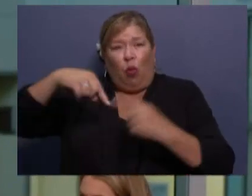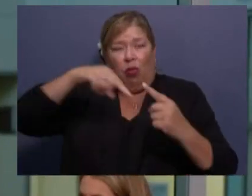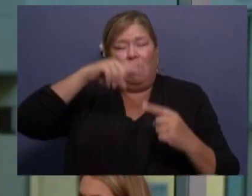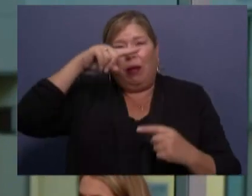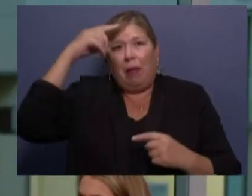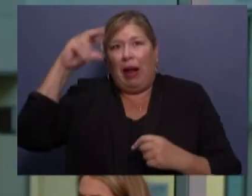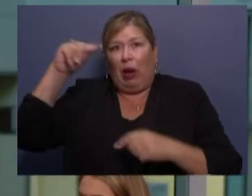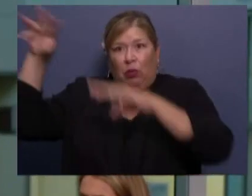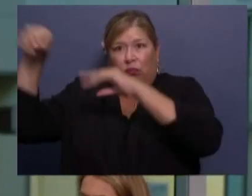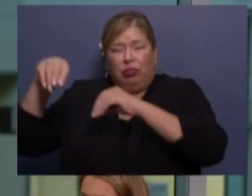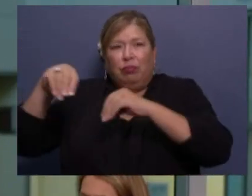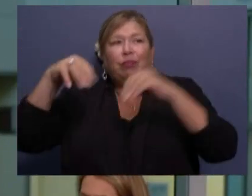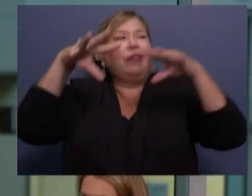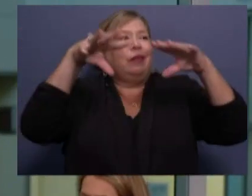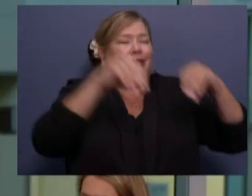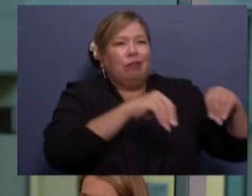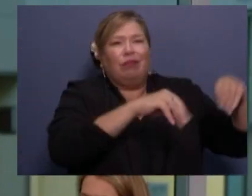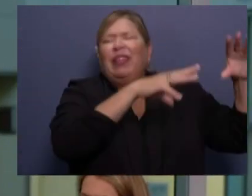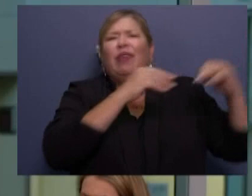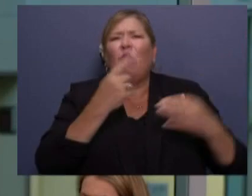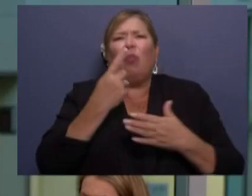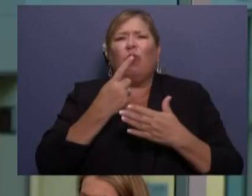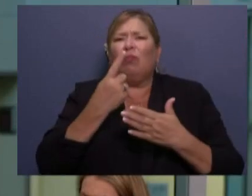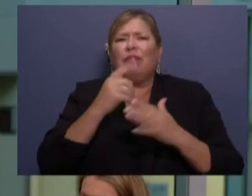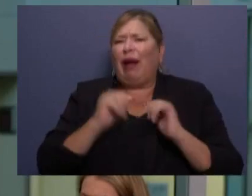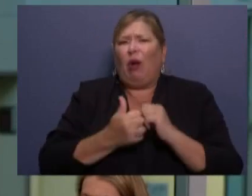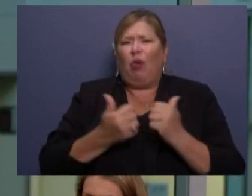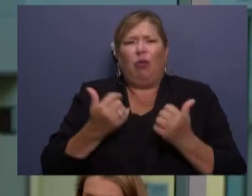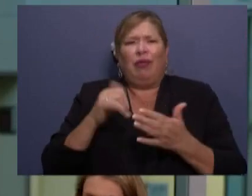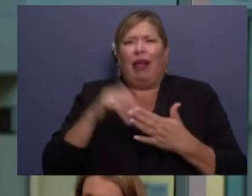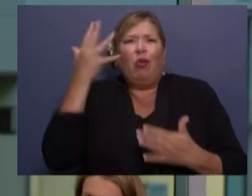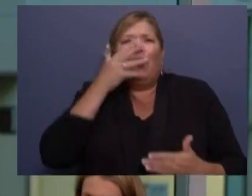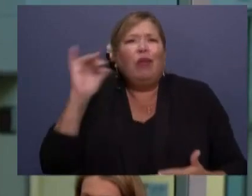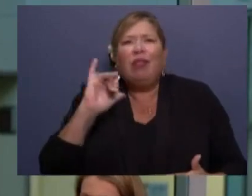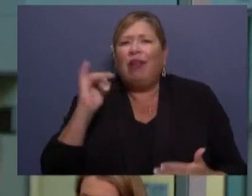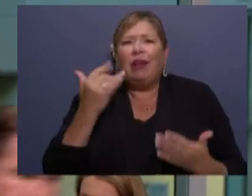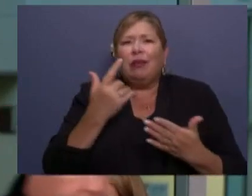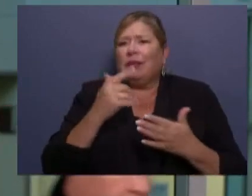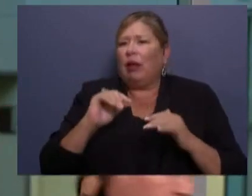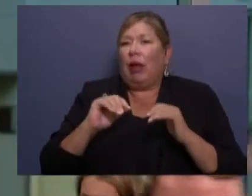and what would the size and scope be, but just a basic background